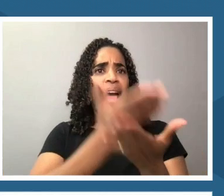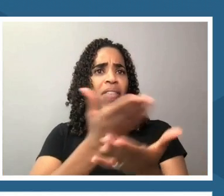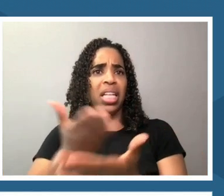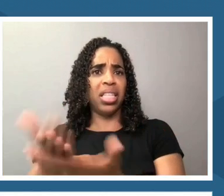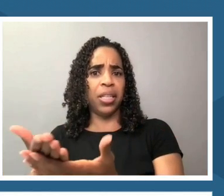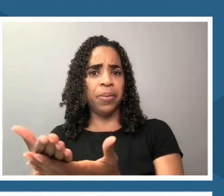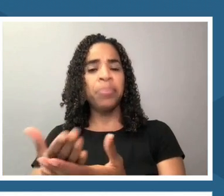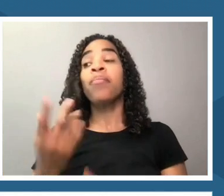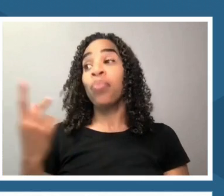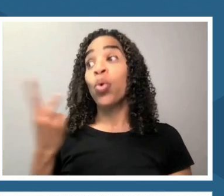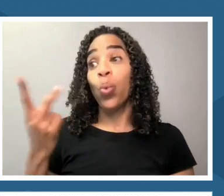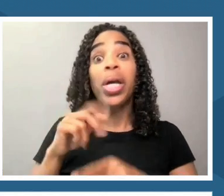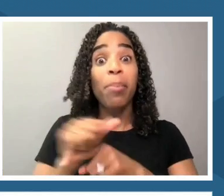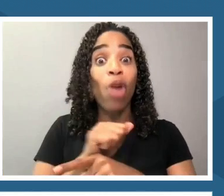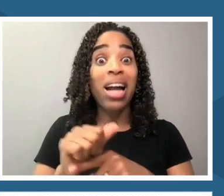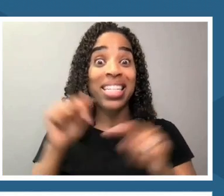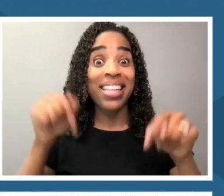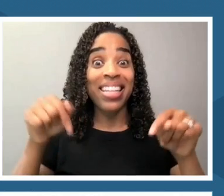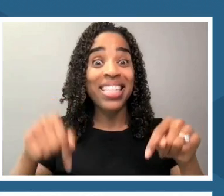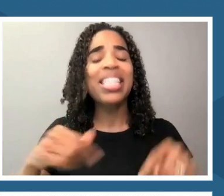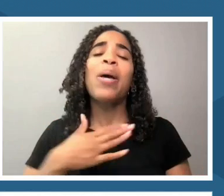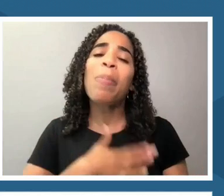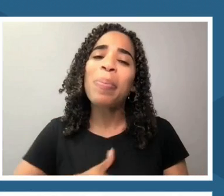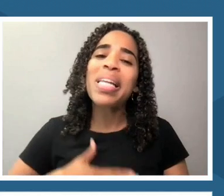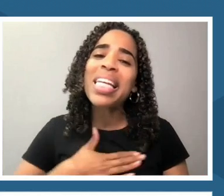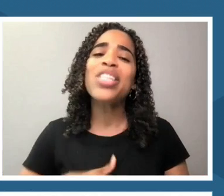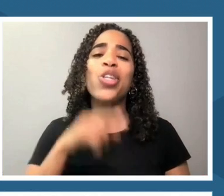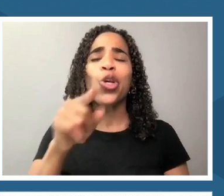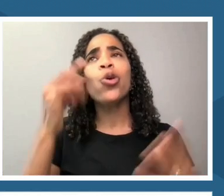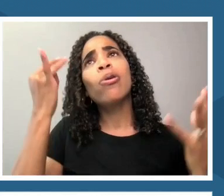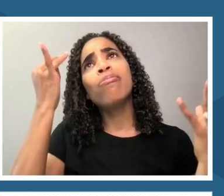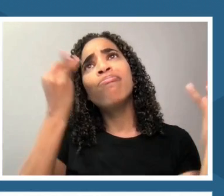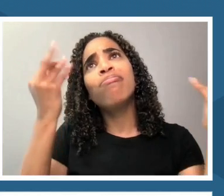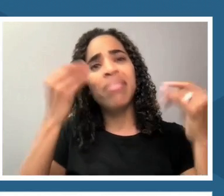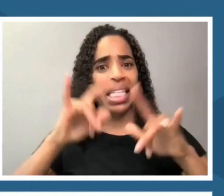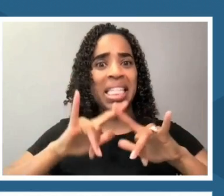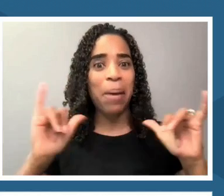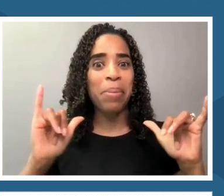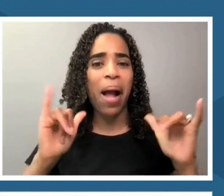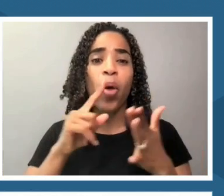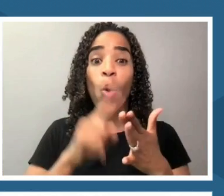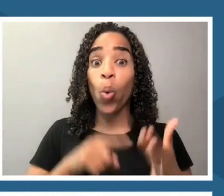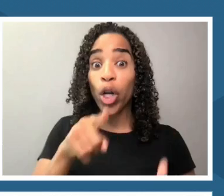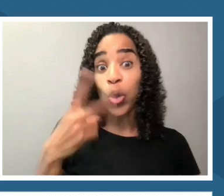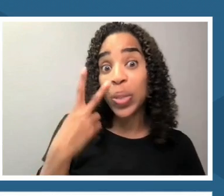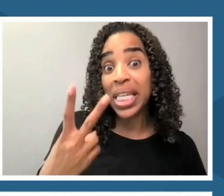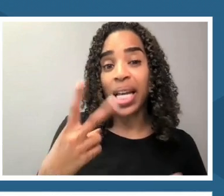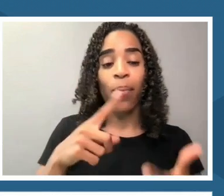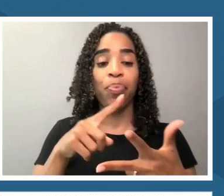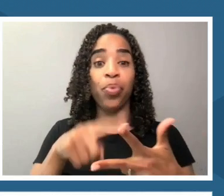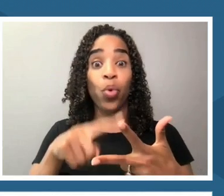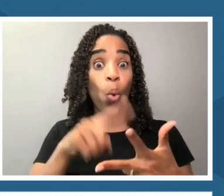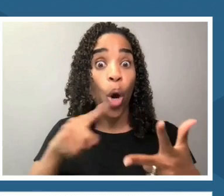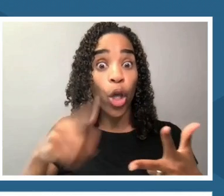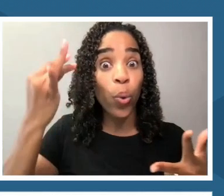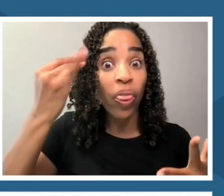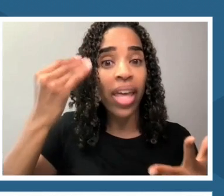routine again we encourage you all to reflect along with what you see what you think and you wonder as well